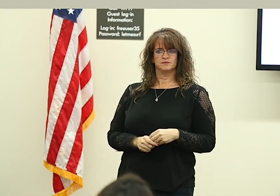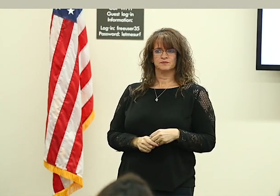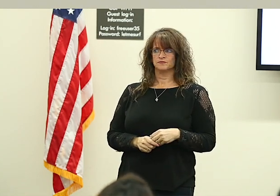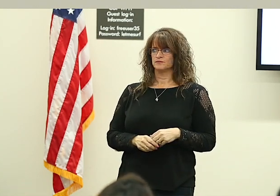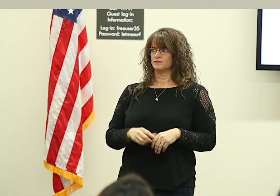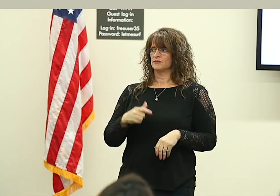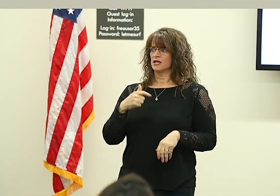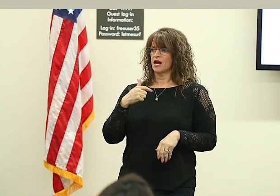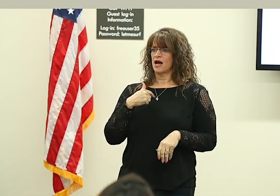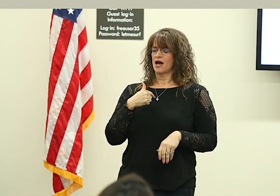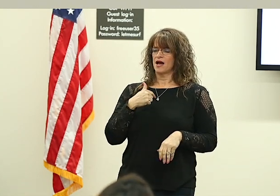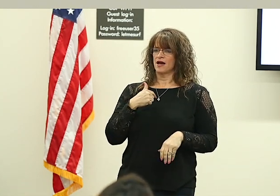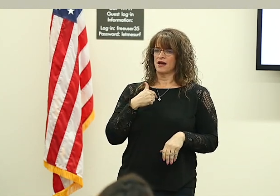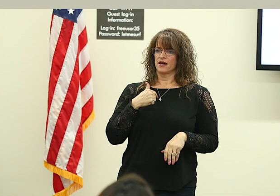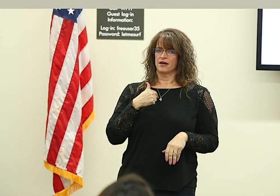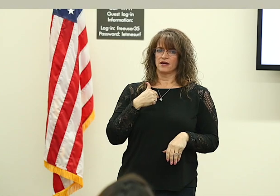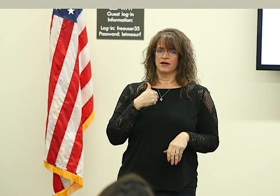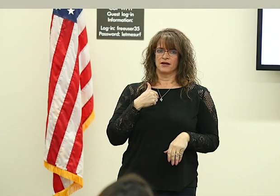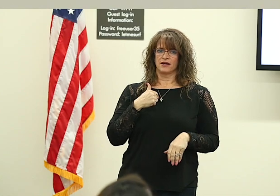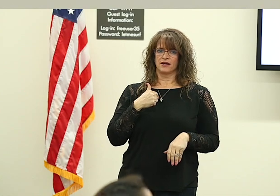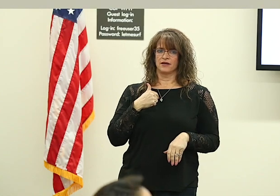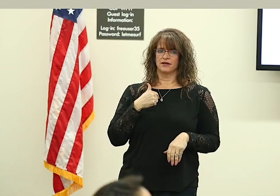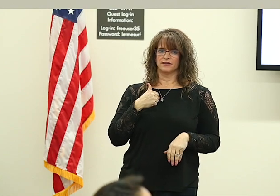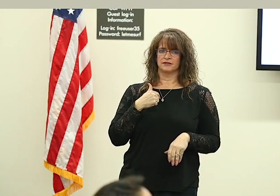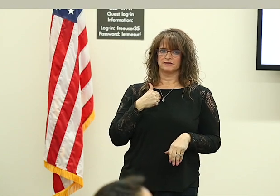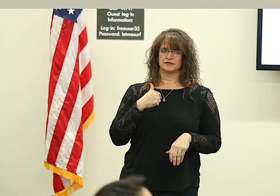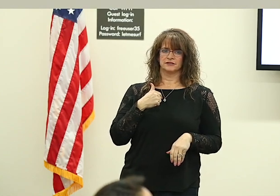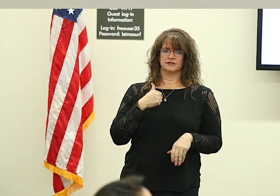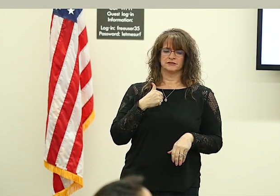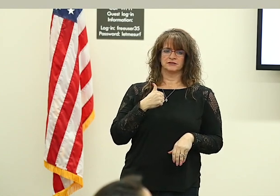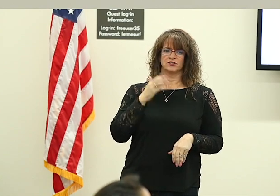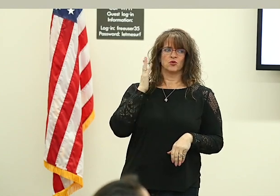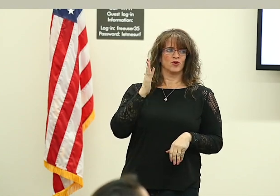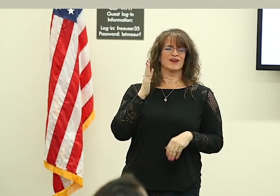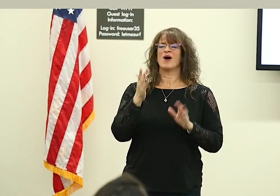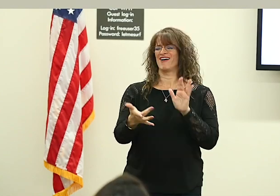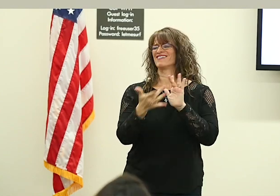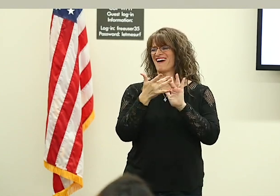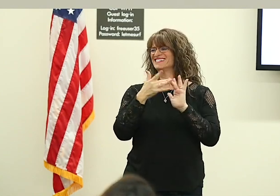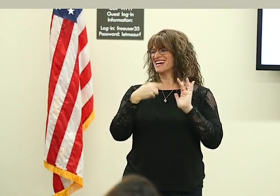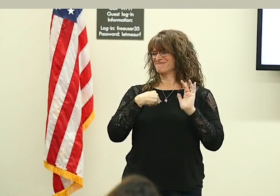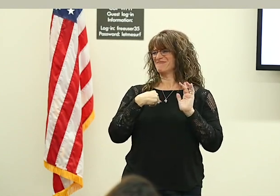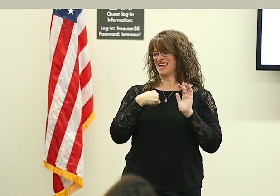I would contact me, probably, with some specific questions about that.